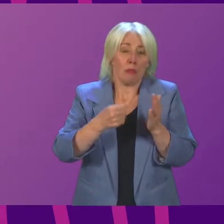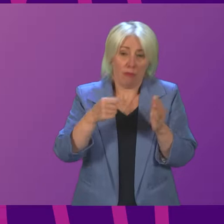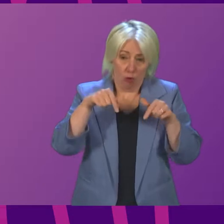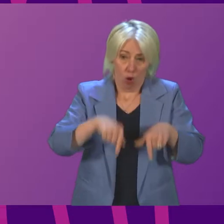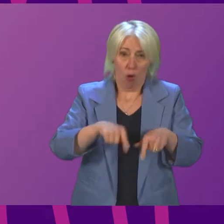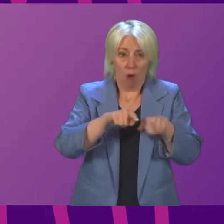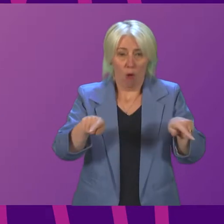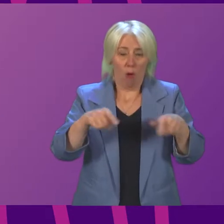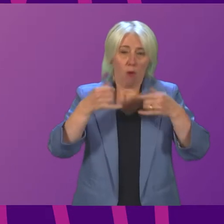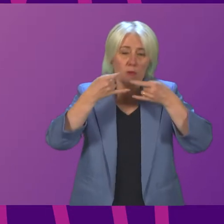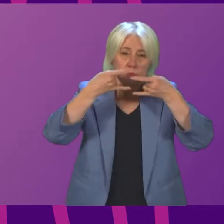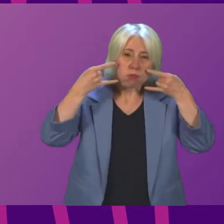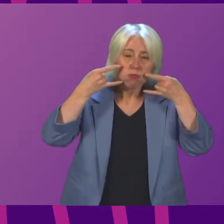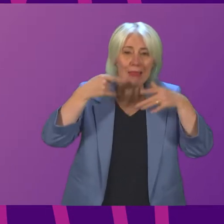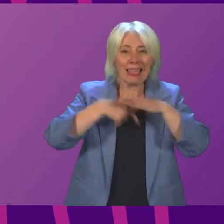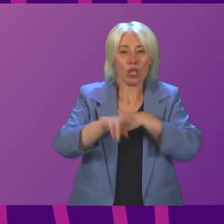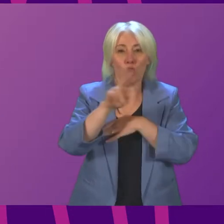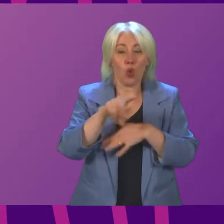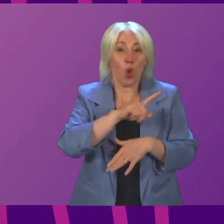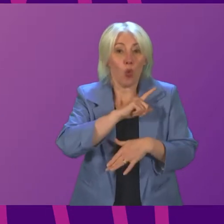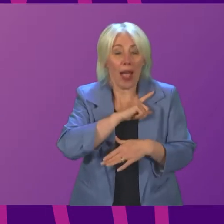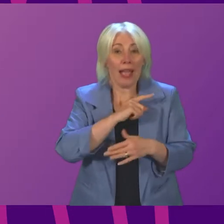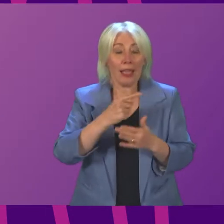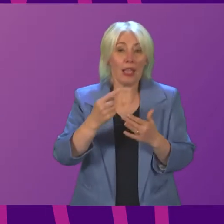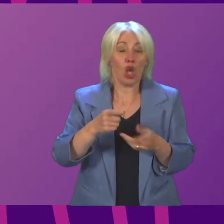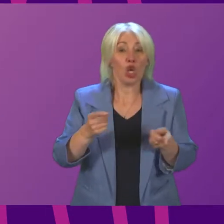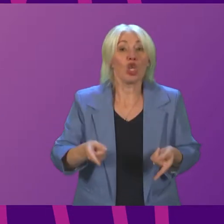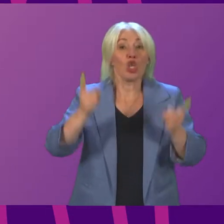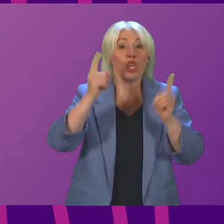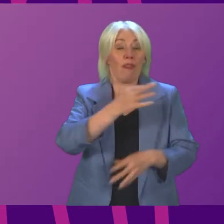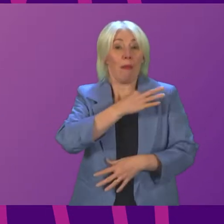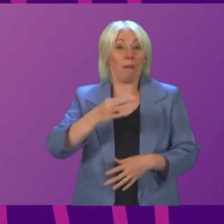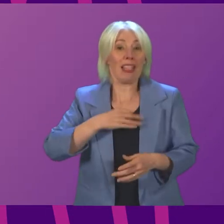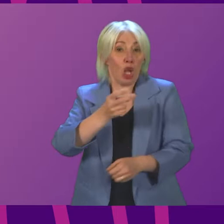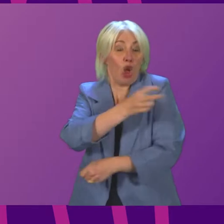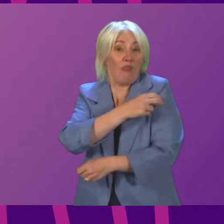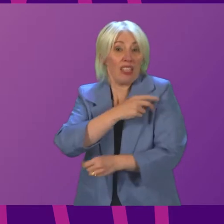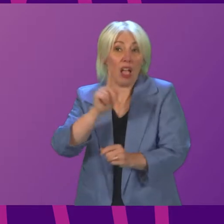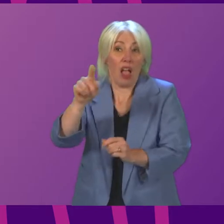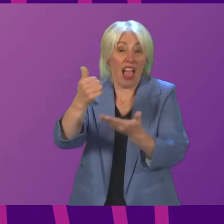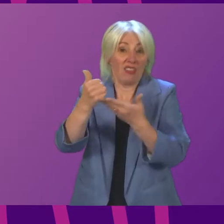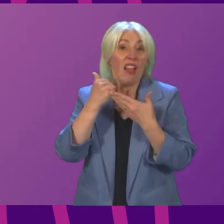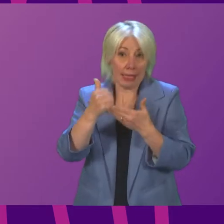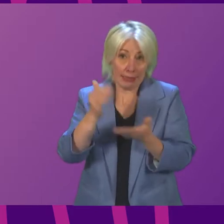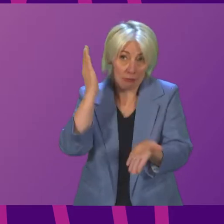face coverings in schools is because of the advice that we have received from the chief medical officer; it is precisely because of the advice that has been received.